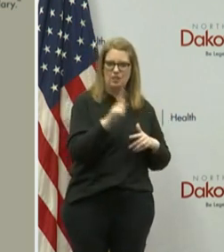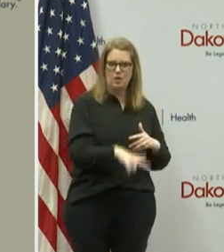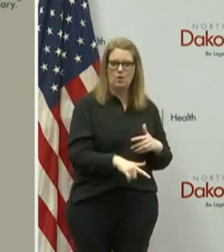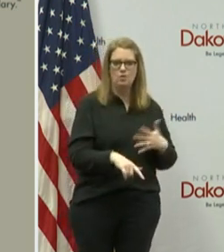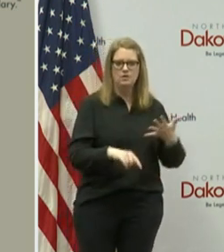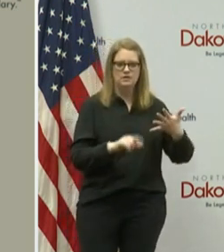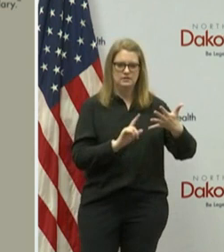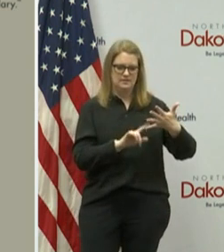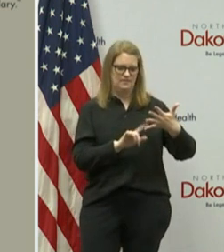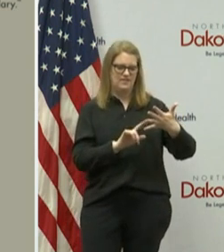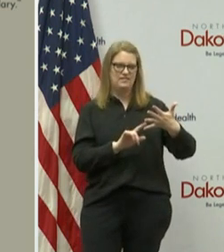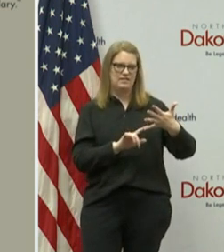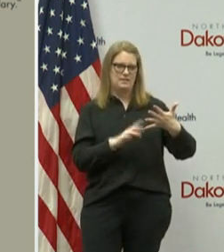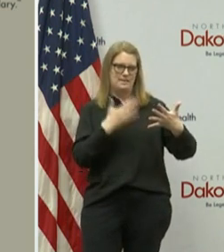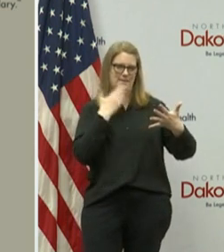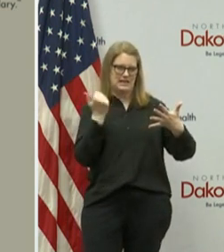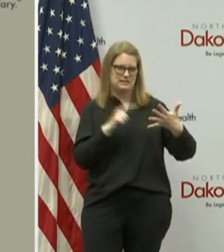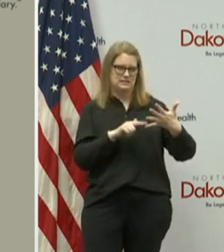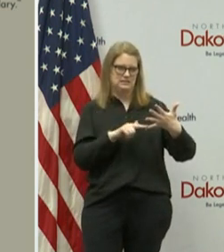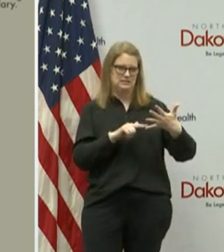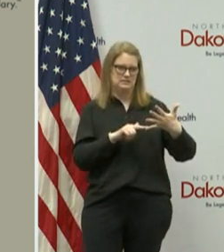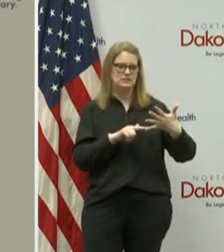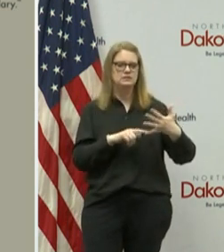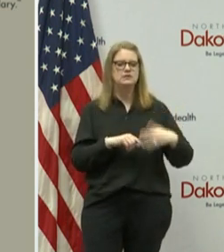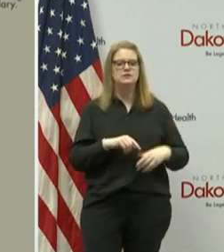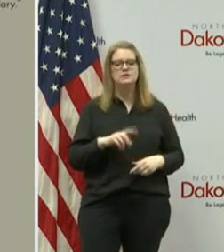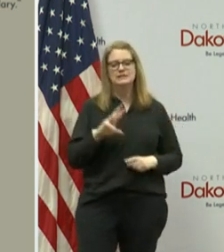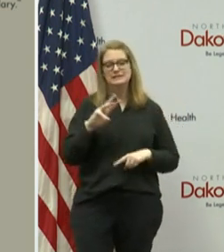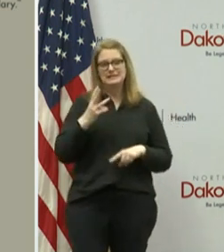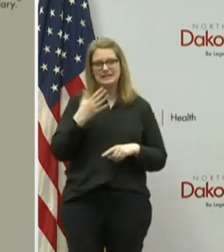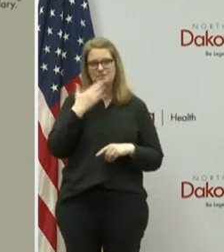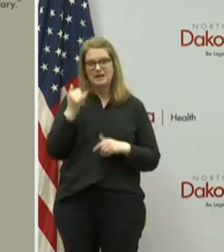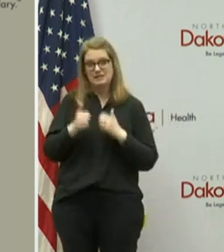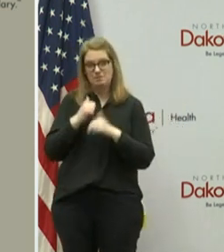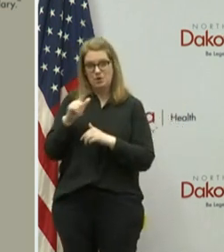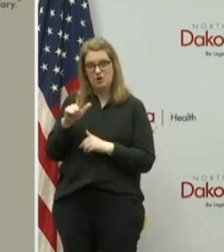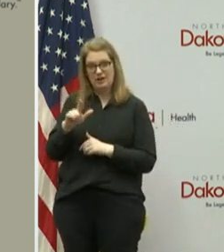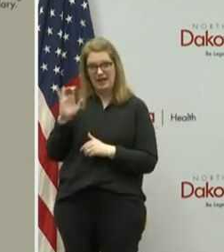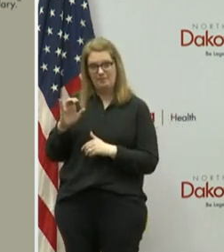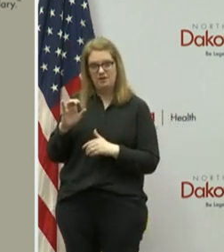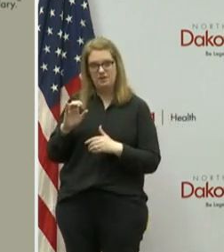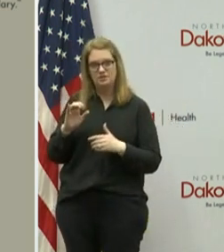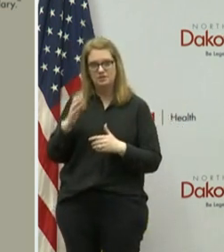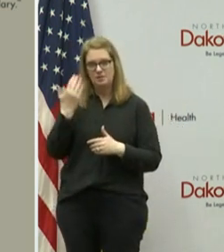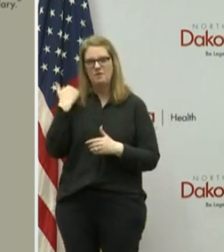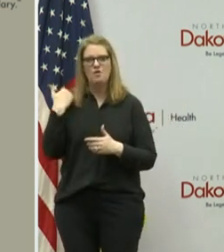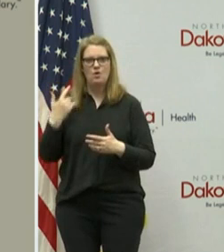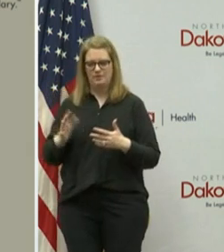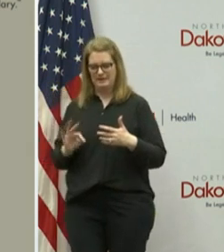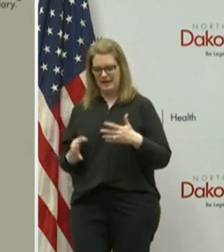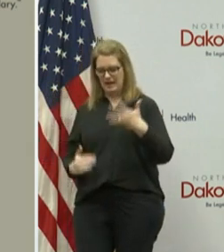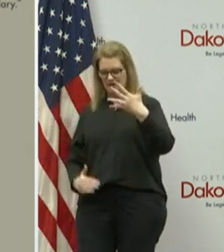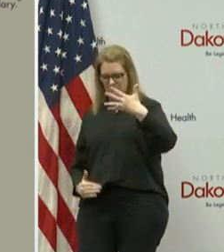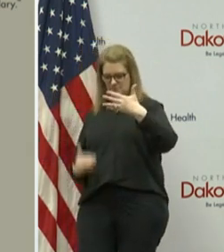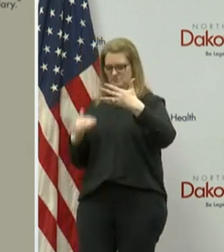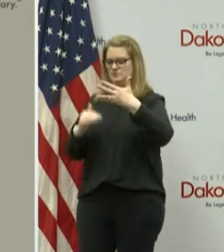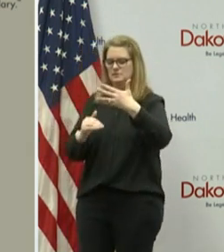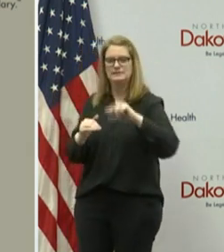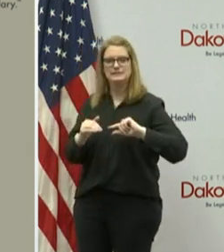WE ARE WELL POSITIONED FOR A SMART RESTART WITH THE POSITIVE